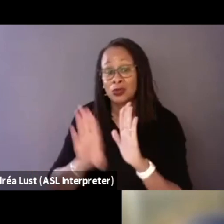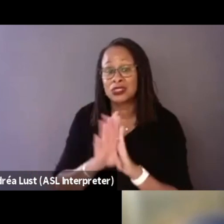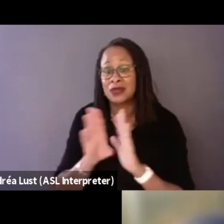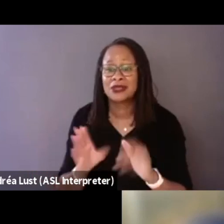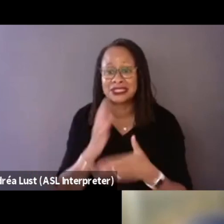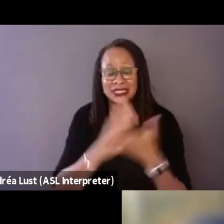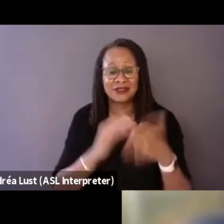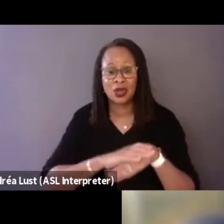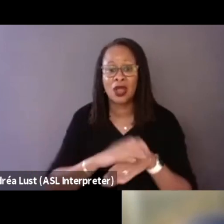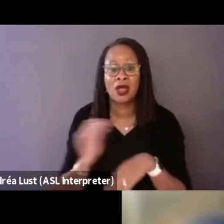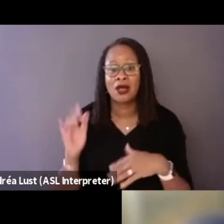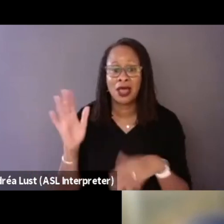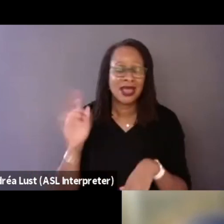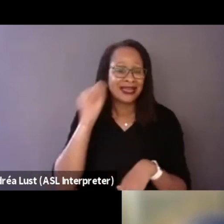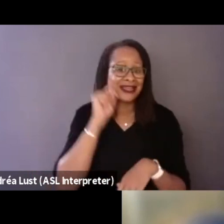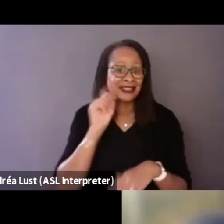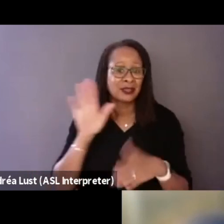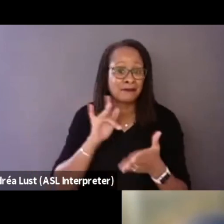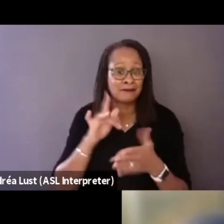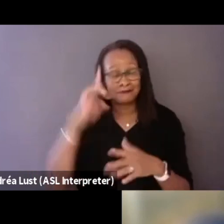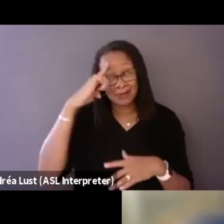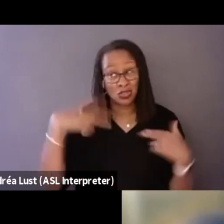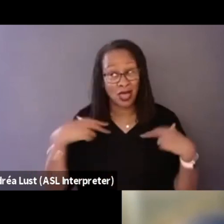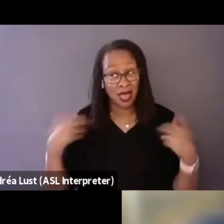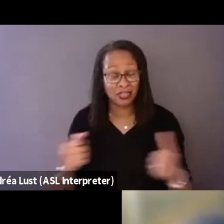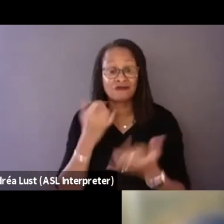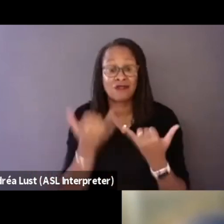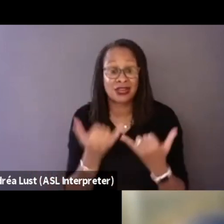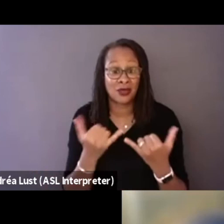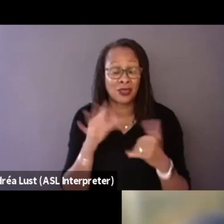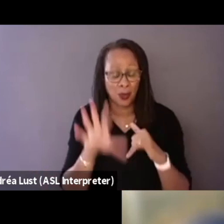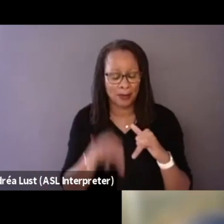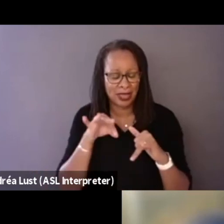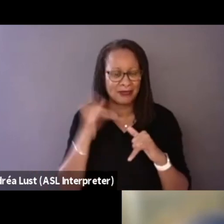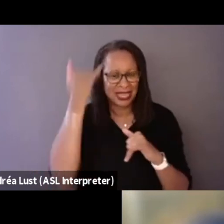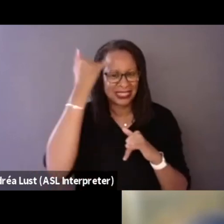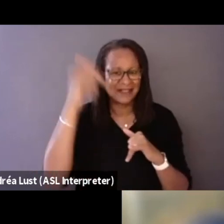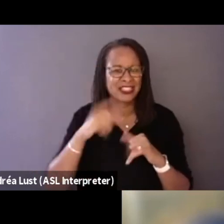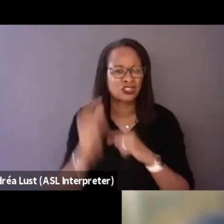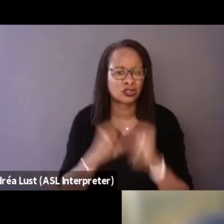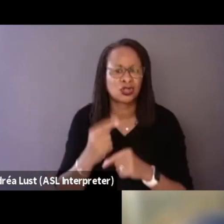on adolescent mental health right now, that's going to sort of pick up this thread of this generation. Where are they, where have they been